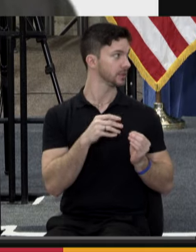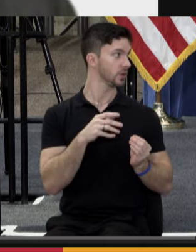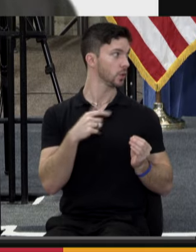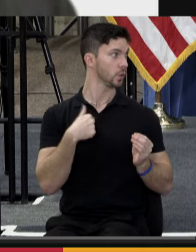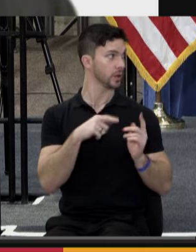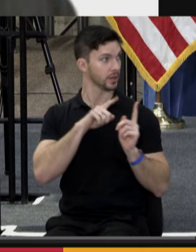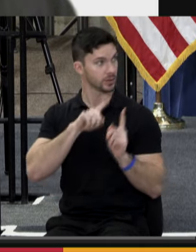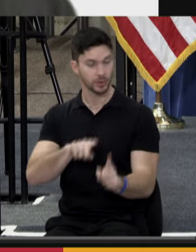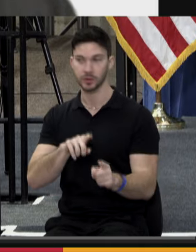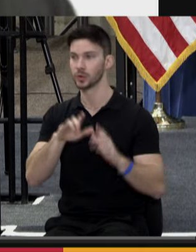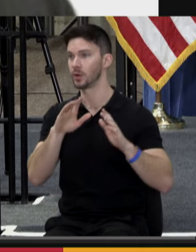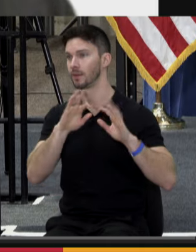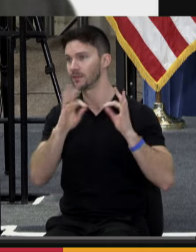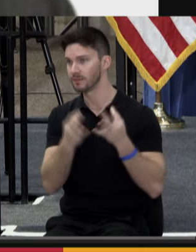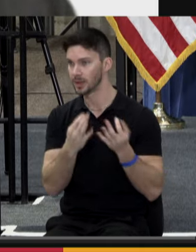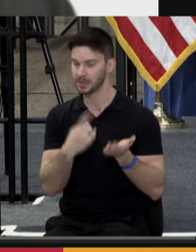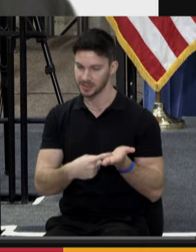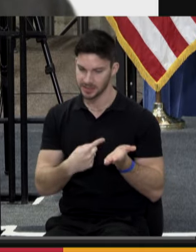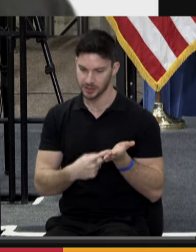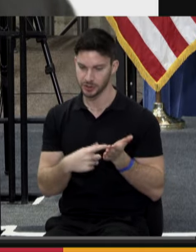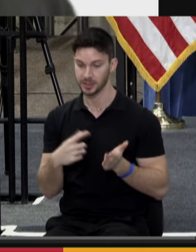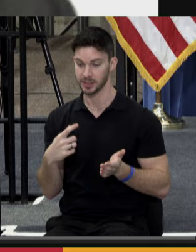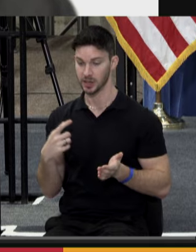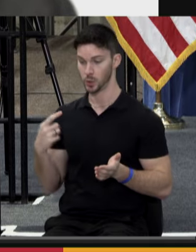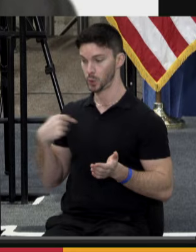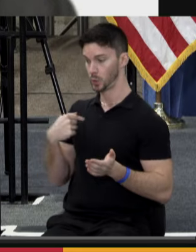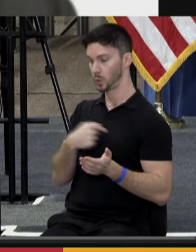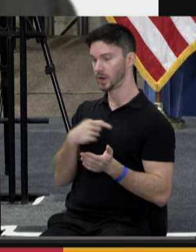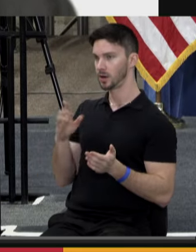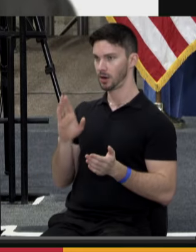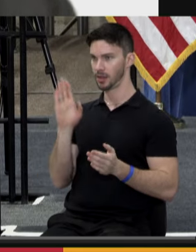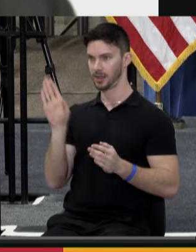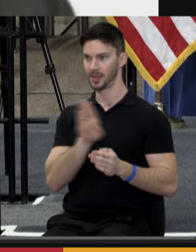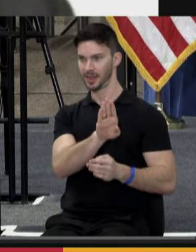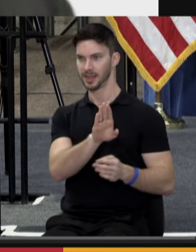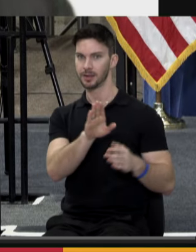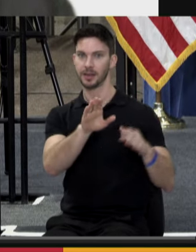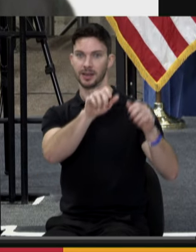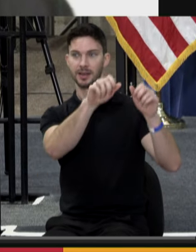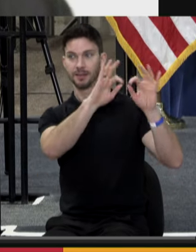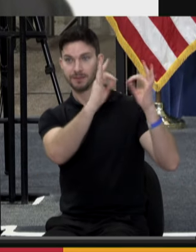family discussions because we are the link between people, families, and the systems that serve them.